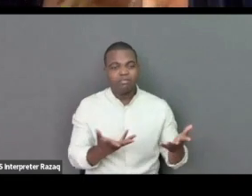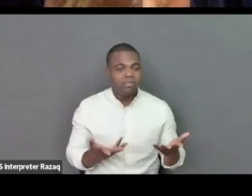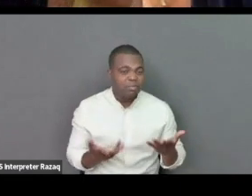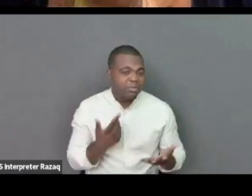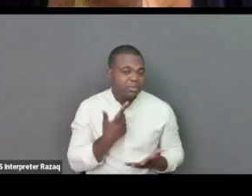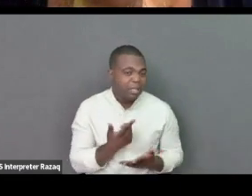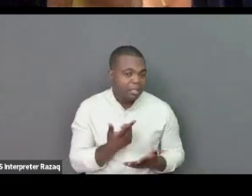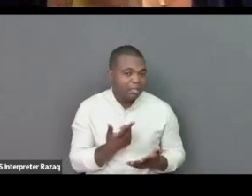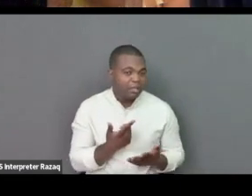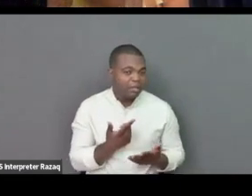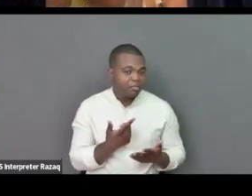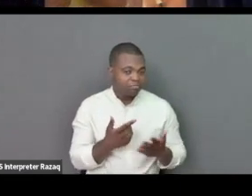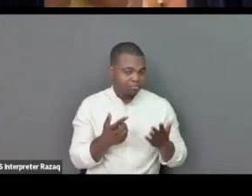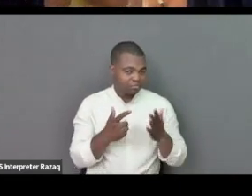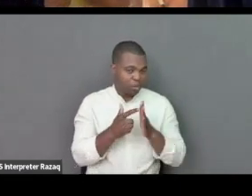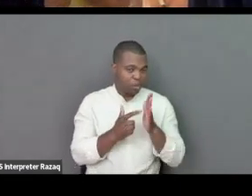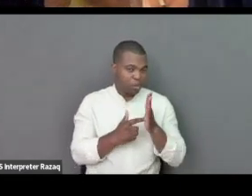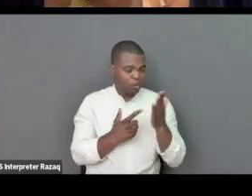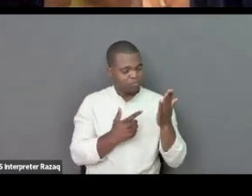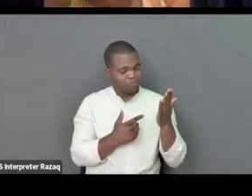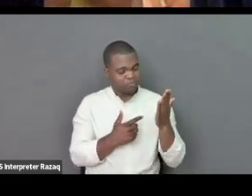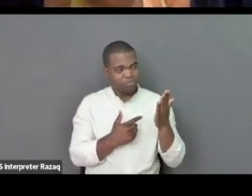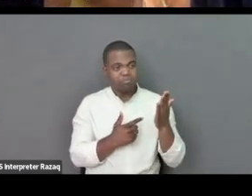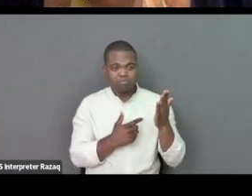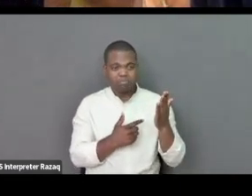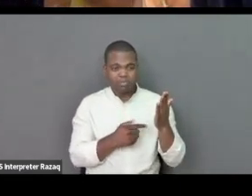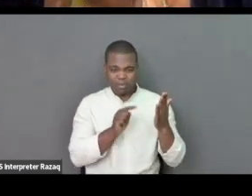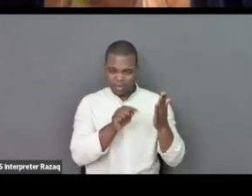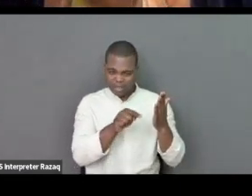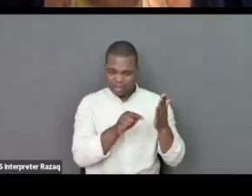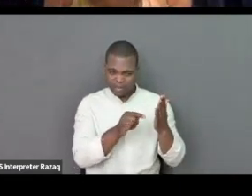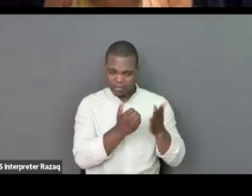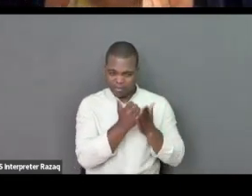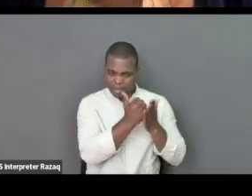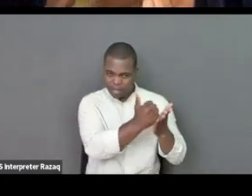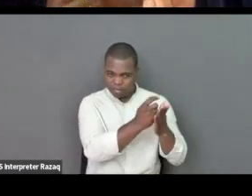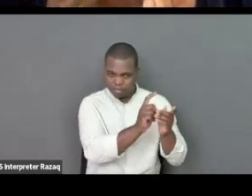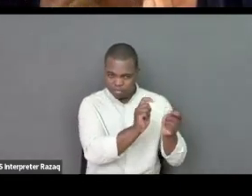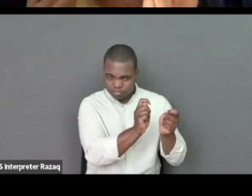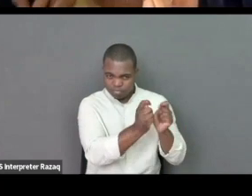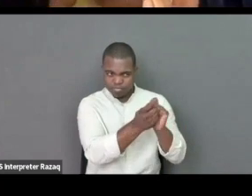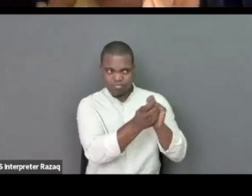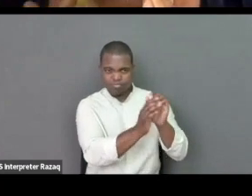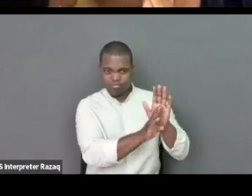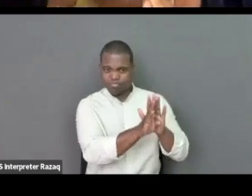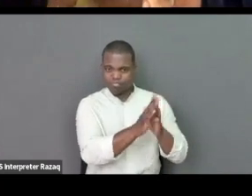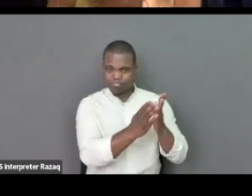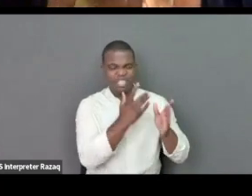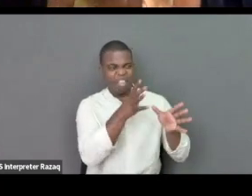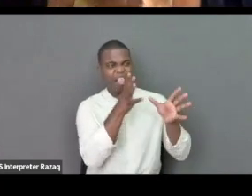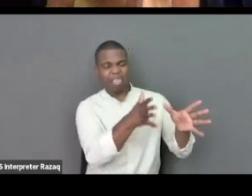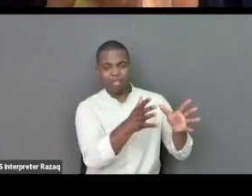try to be a little bit more constructive. Be nice is a good thing. And also to give